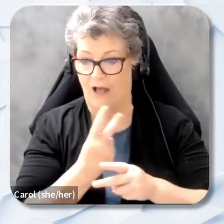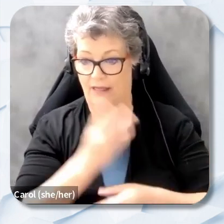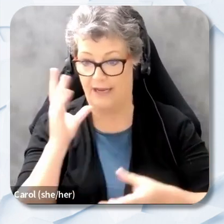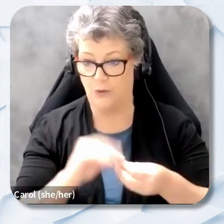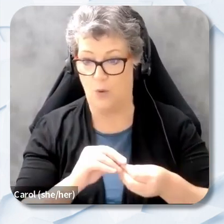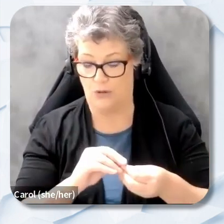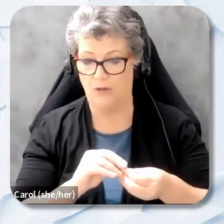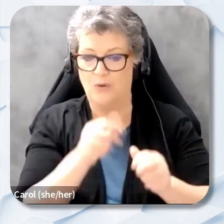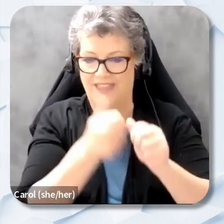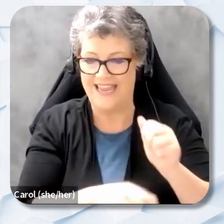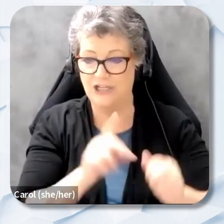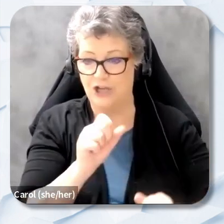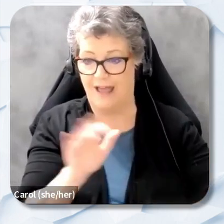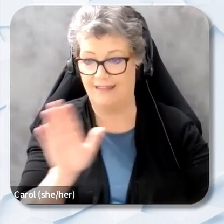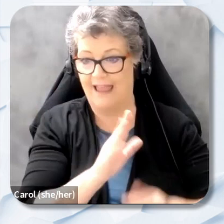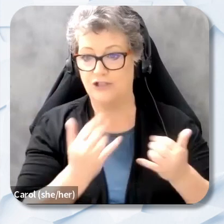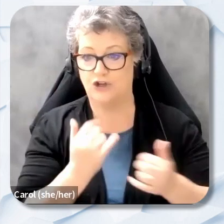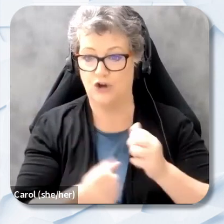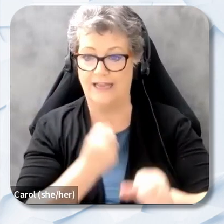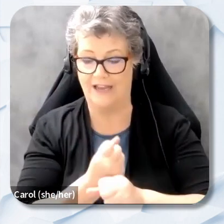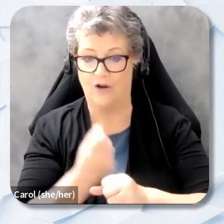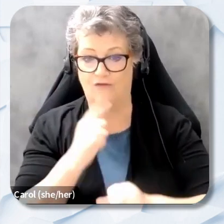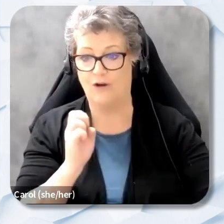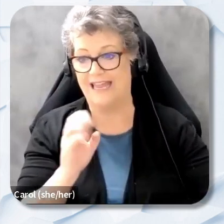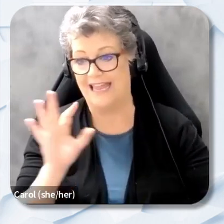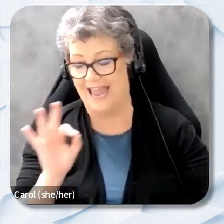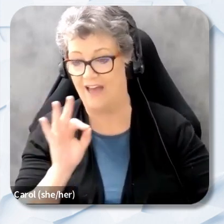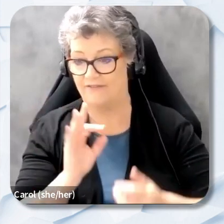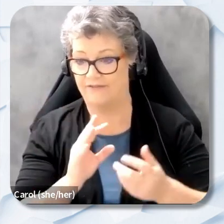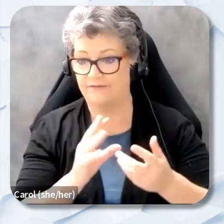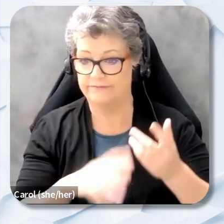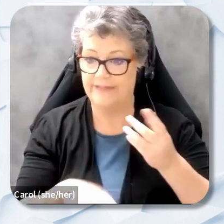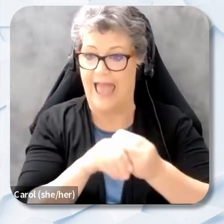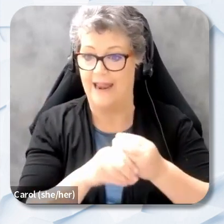with each LEAs current year for the EEF Additional expenditures.